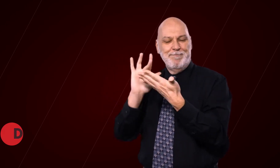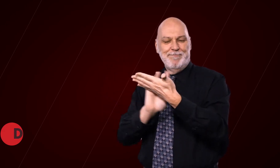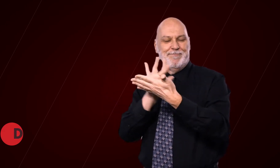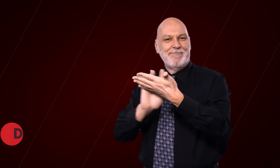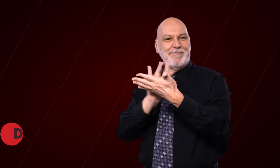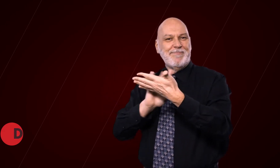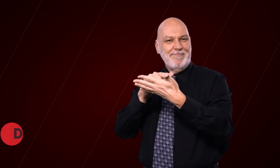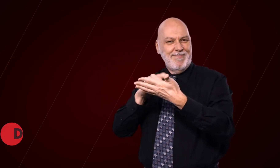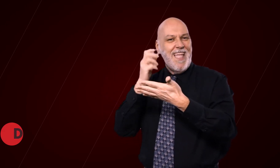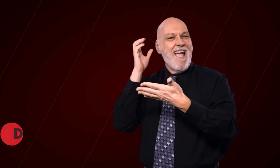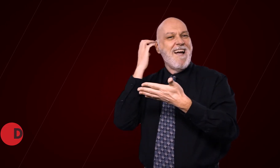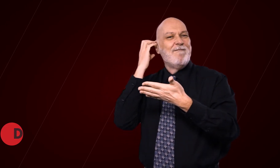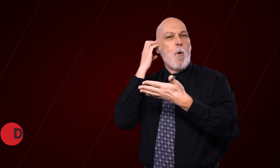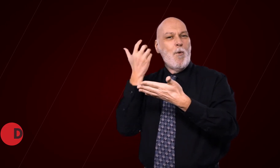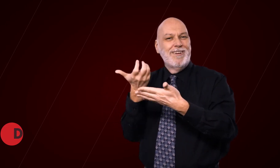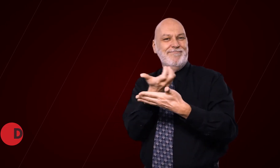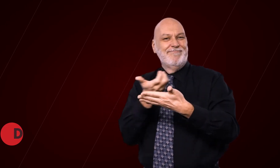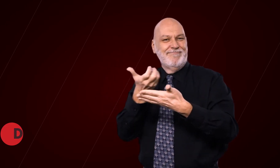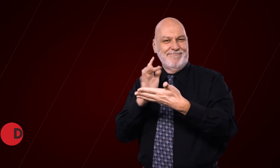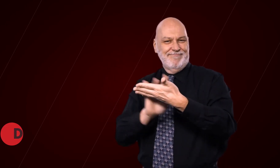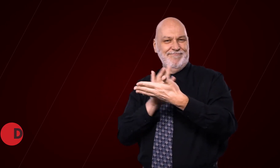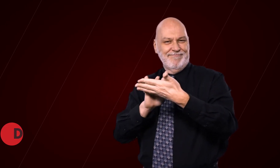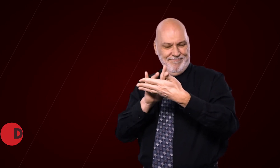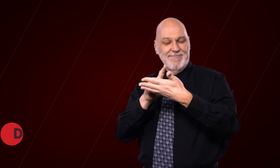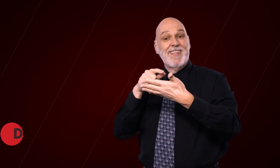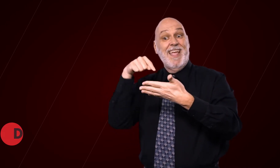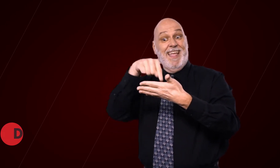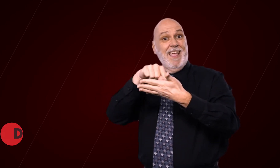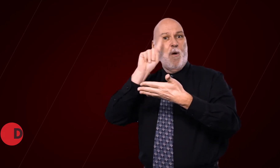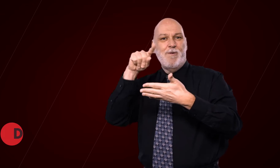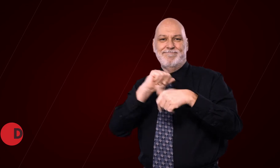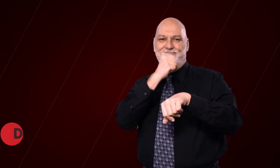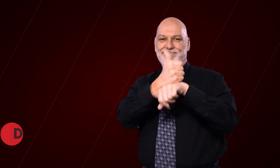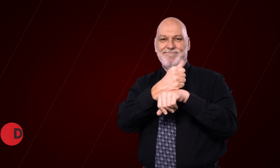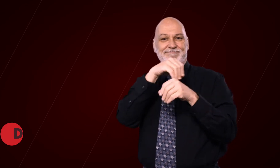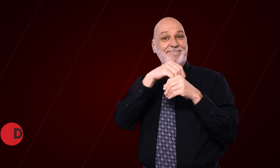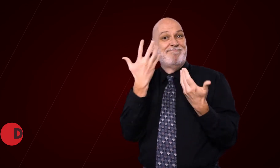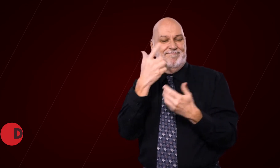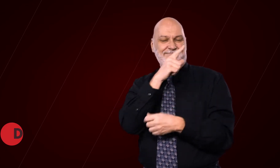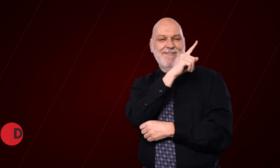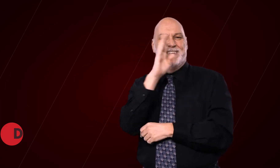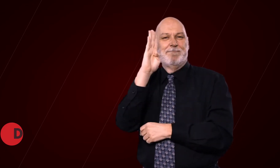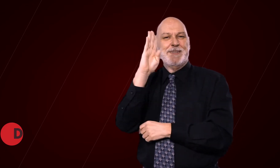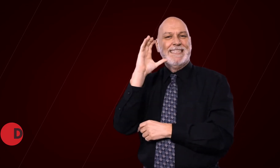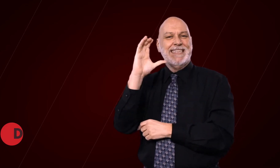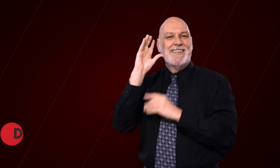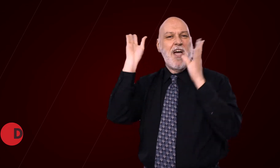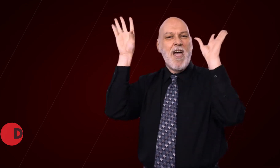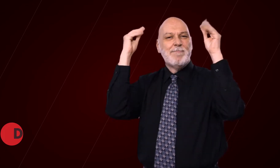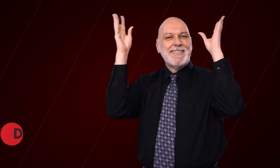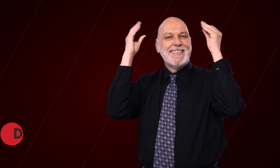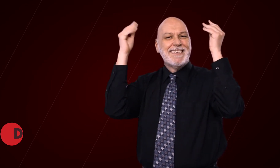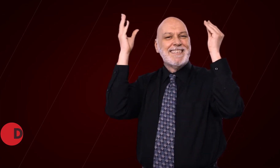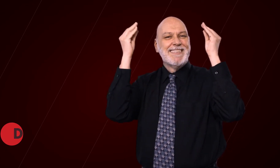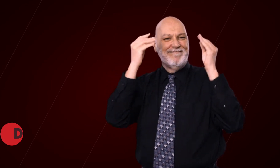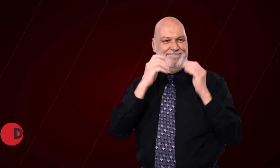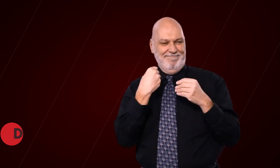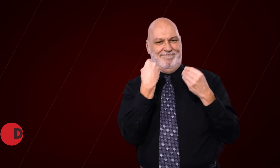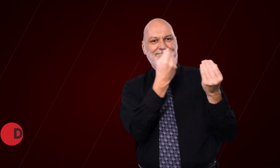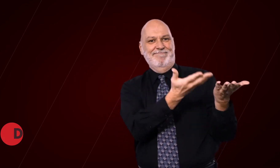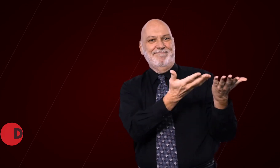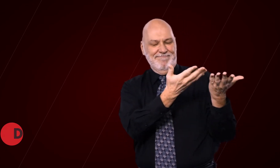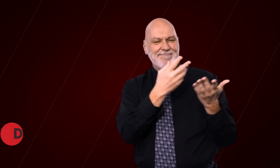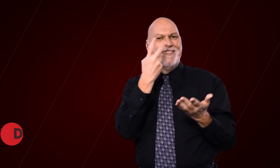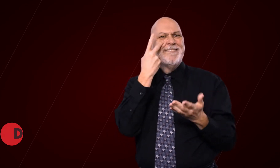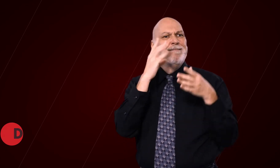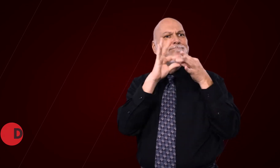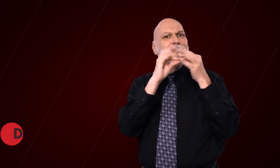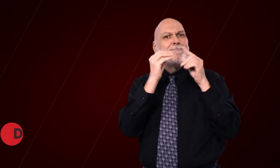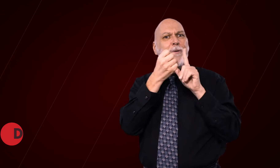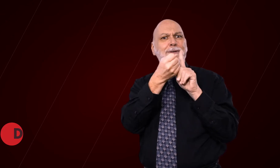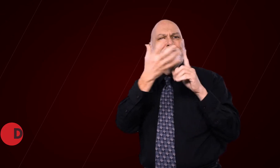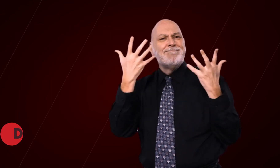iPhones provided to BC paramedics.